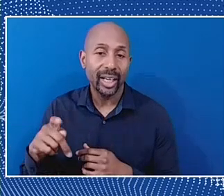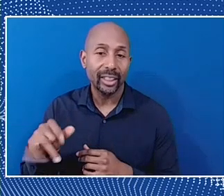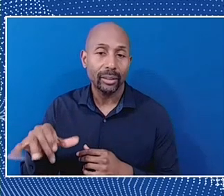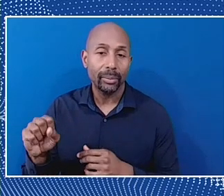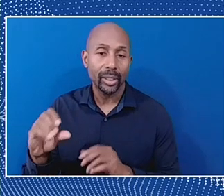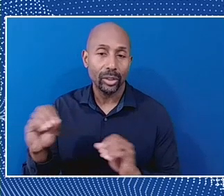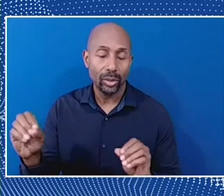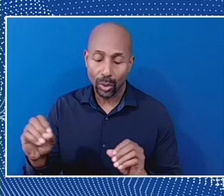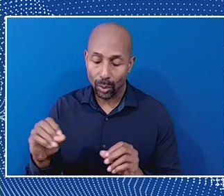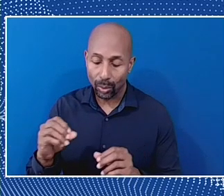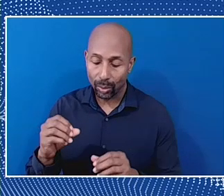Yes. Please keep going.